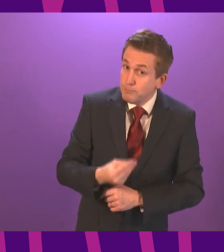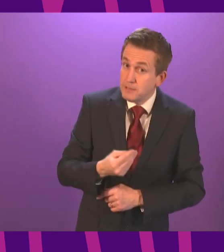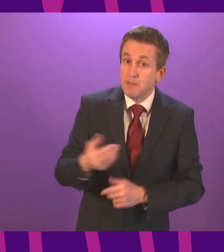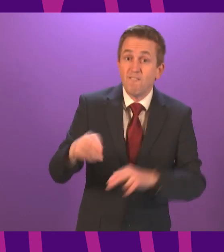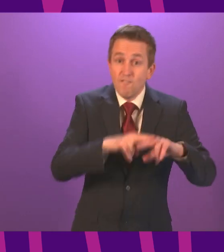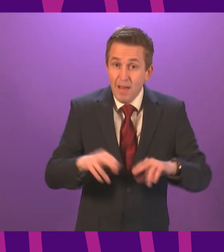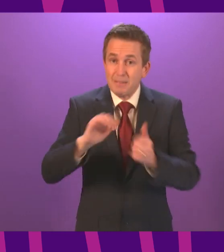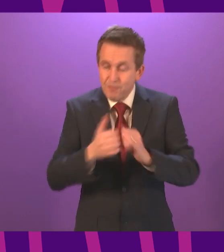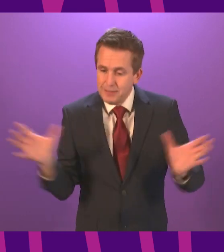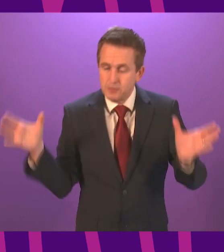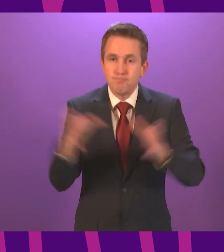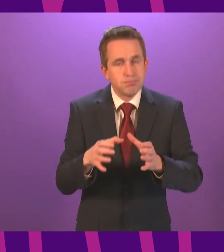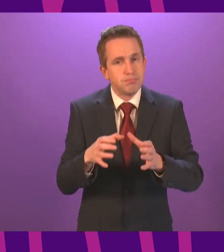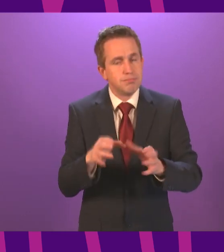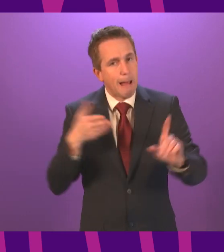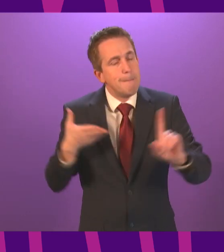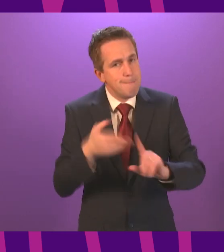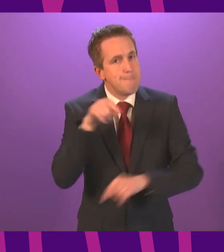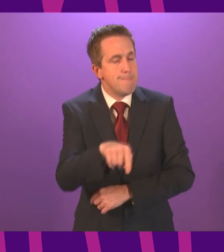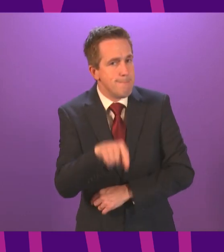Difficult though it is, I ask people to abide by the rules in order to keep themselves and